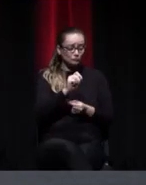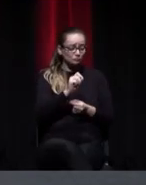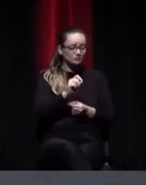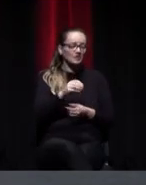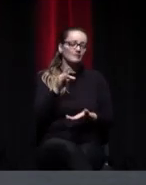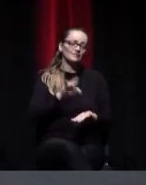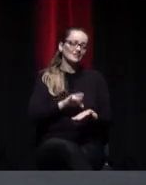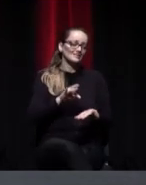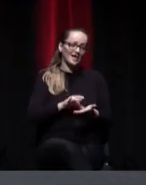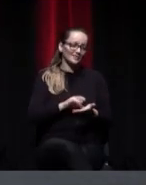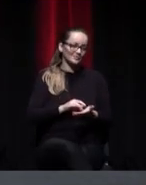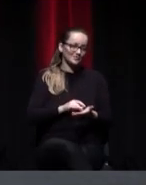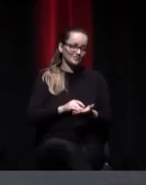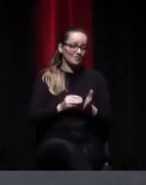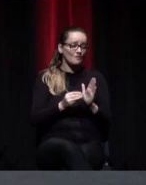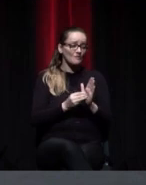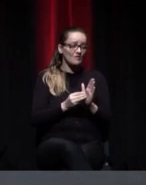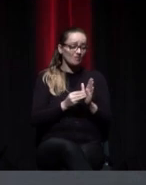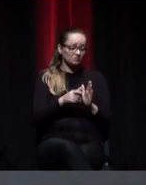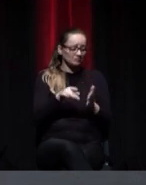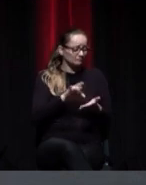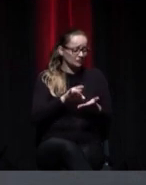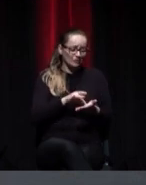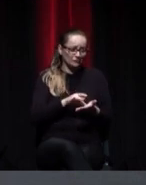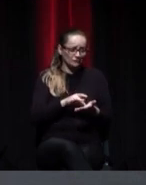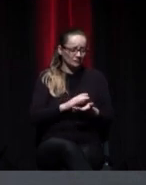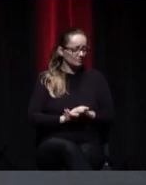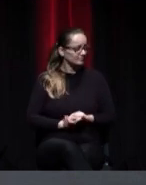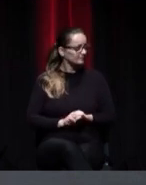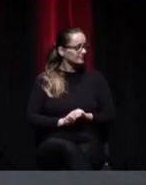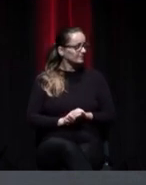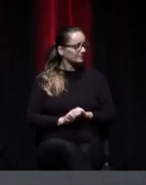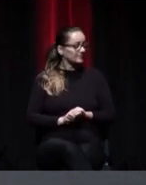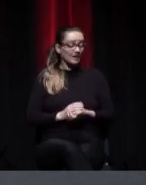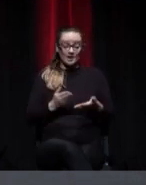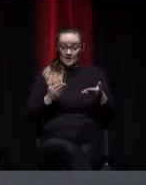The truth, like every product made scarce, will become precious.